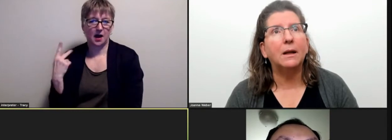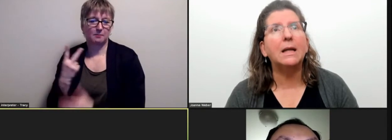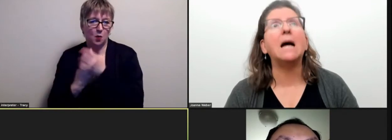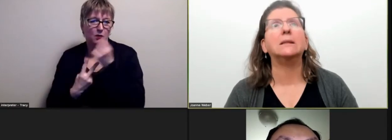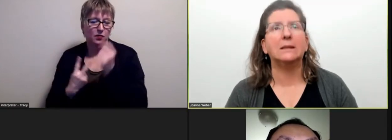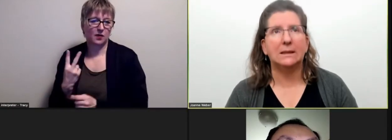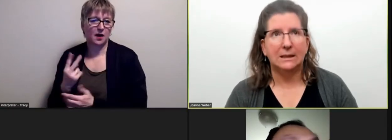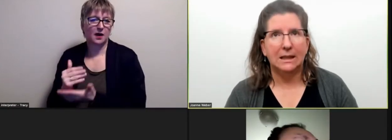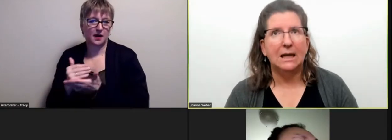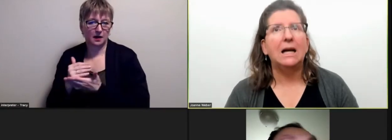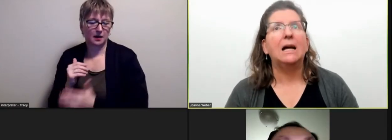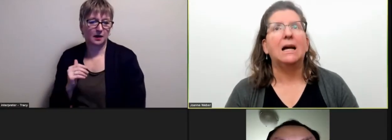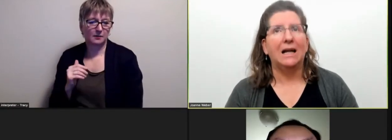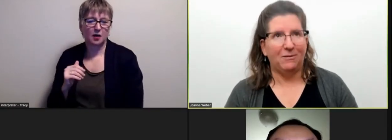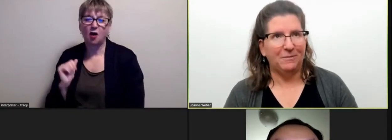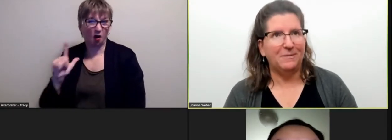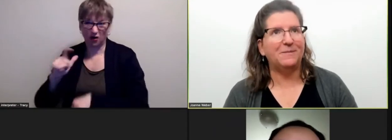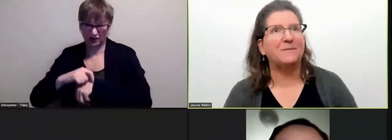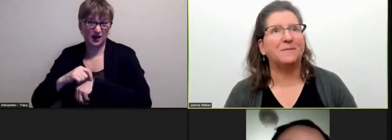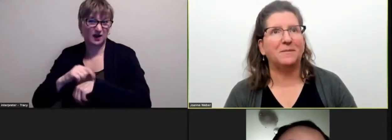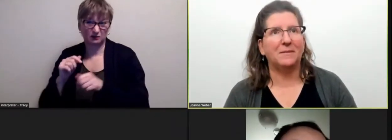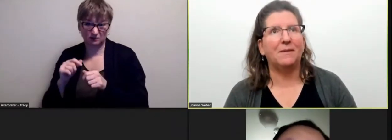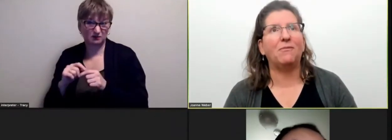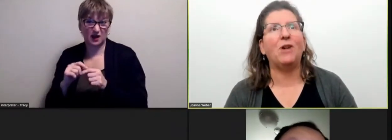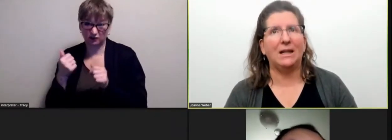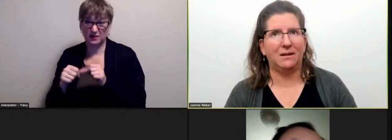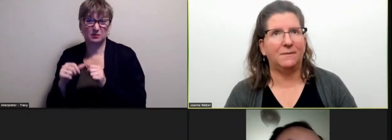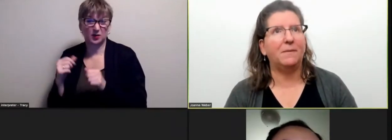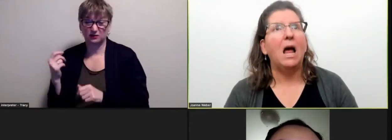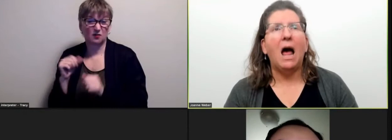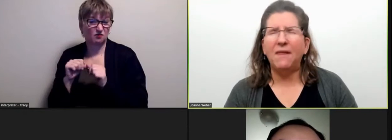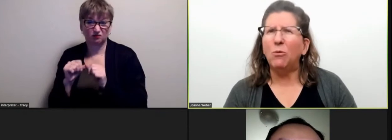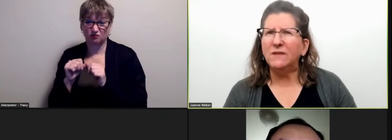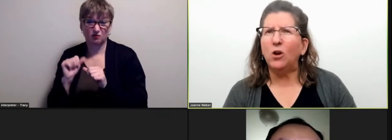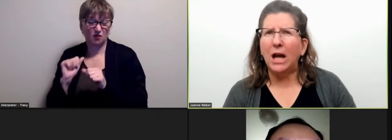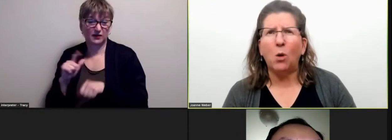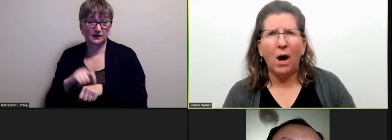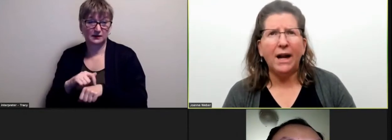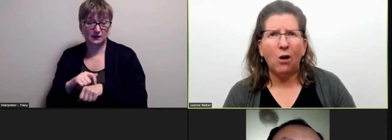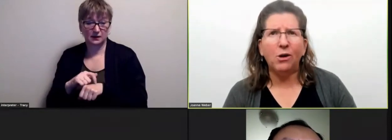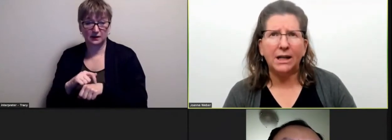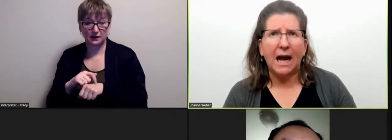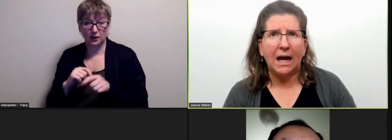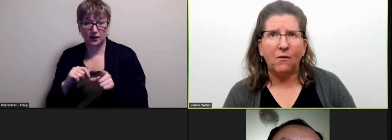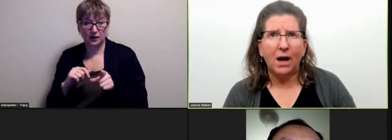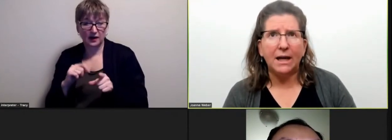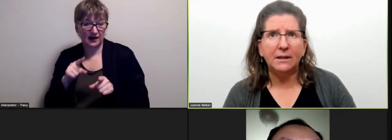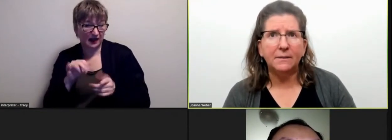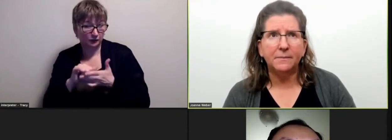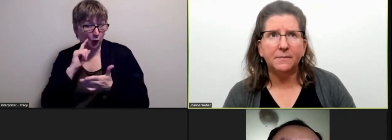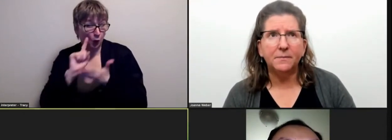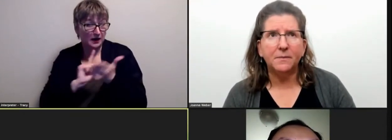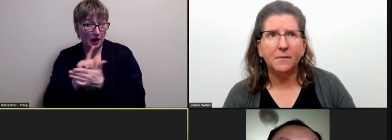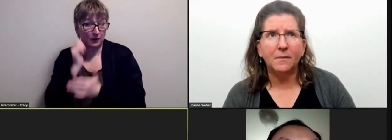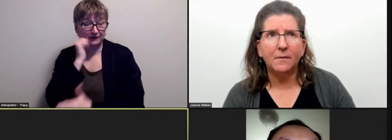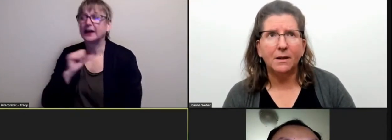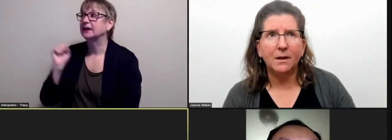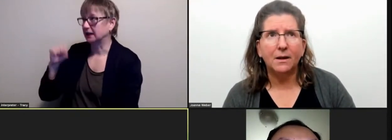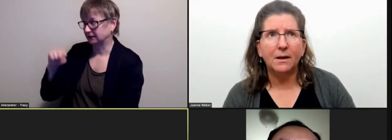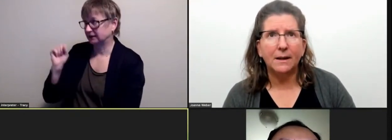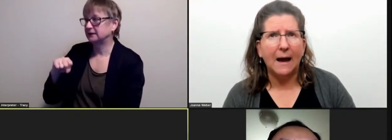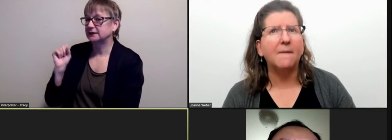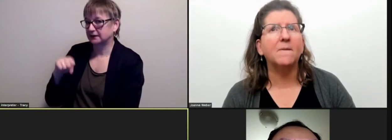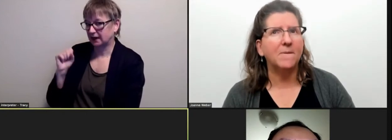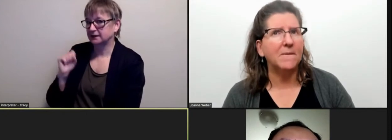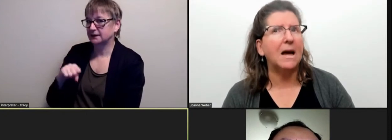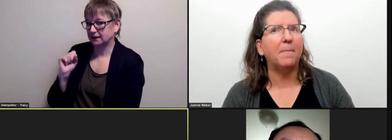yeah almost all the time actually like an hour for like one hour a day right yes yeah yeah but